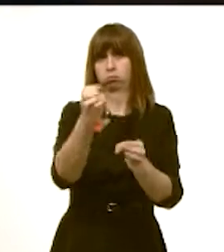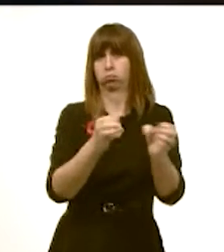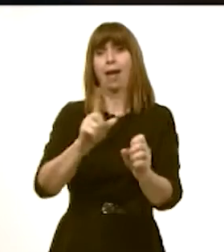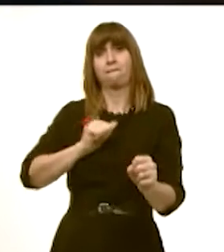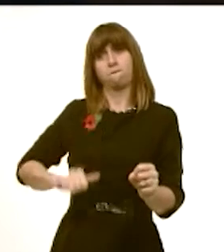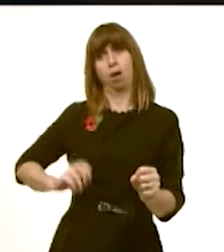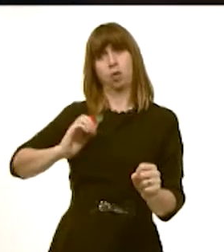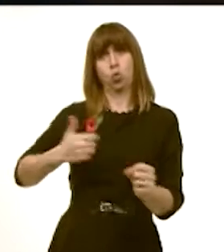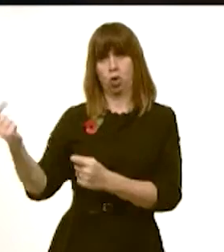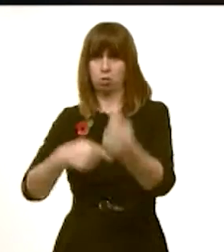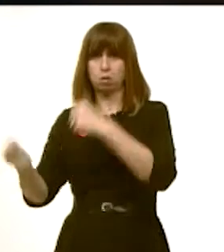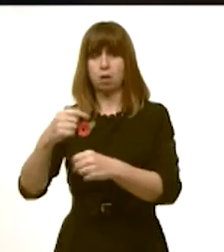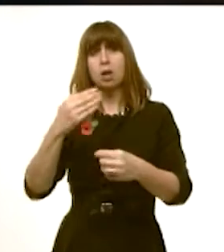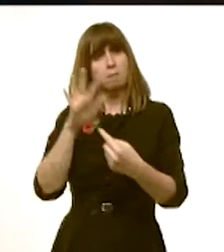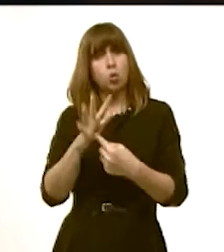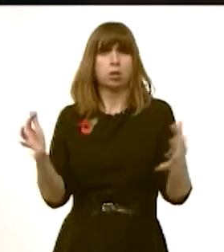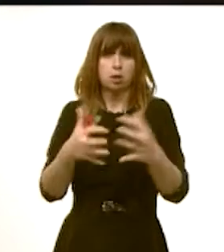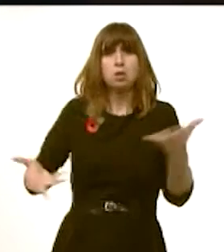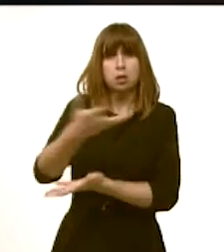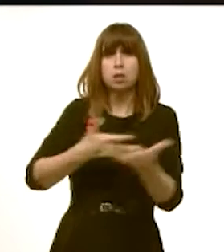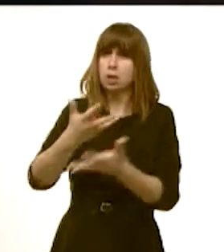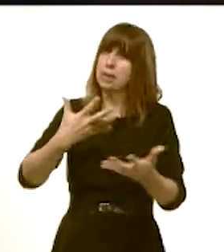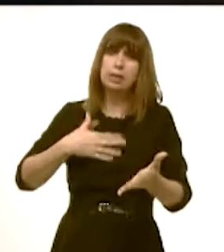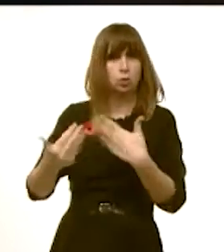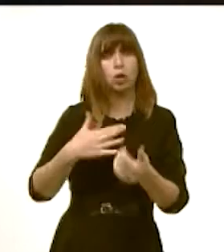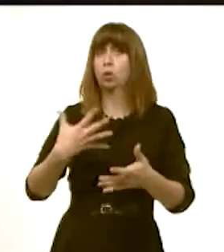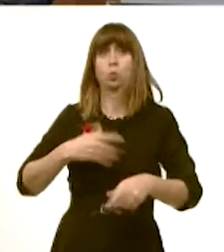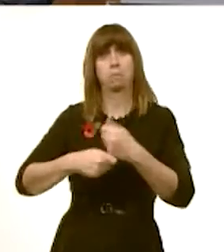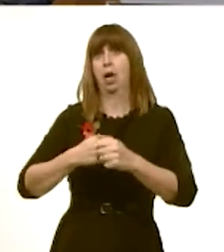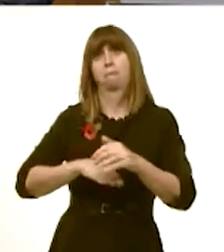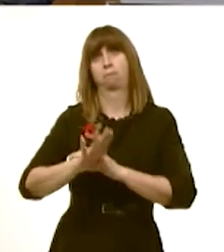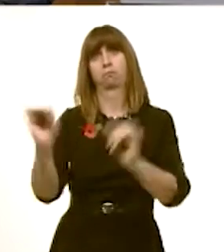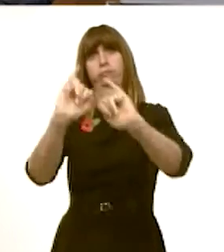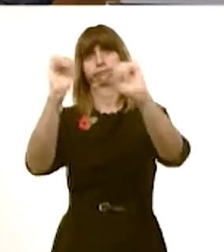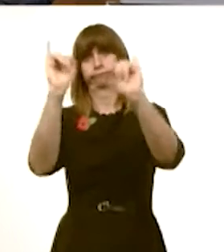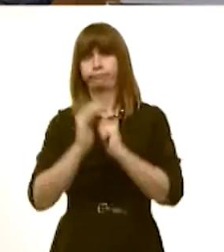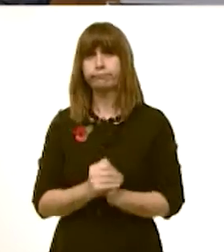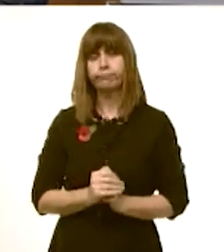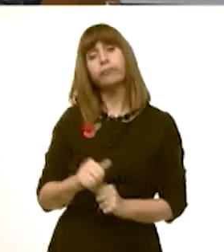to address this issue before it becomes a crisis? Carwyn Jones: Well, I think what farmers want to see is action and payment.